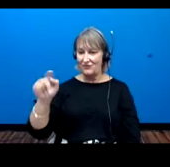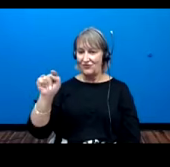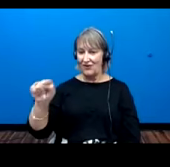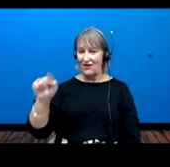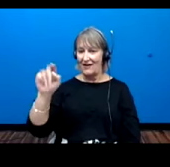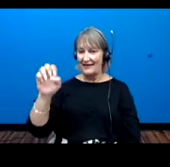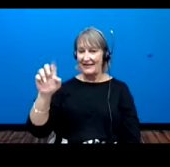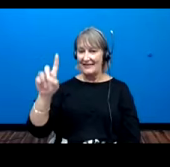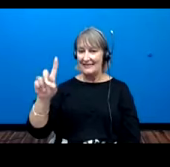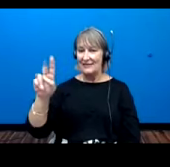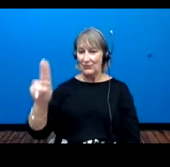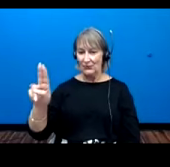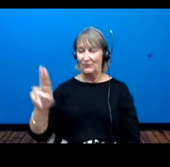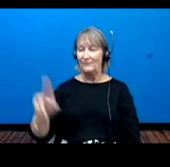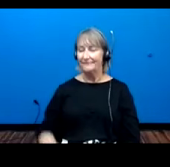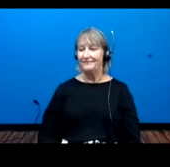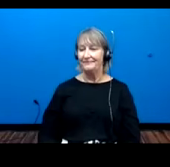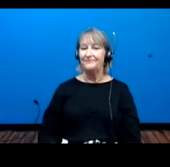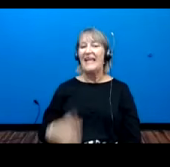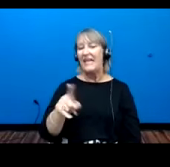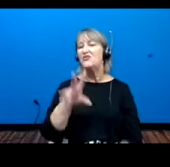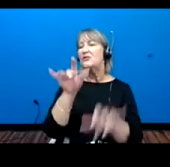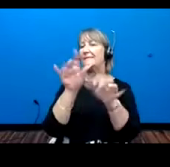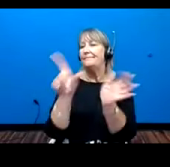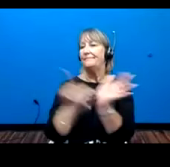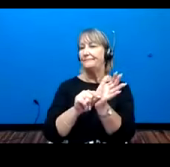And thank you, Sam, we've got the proper email address up there.